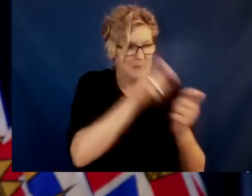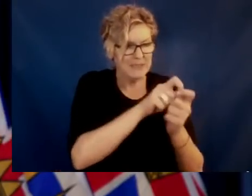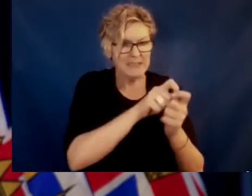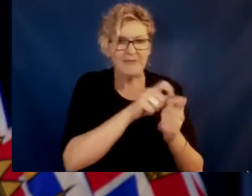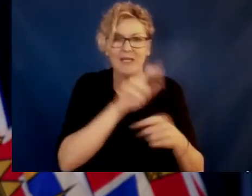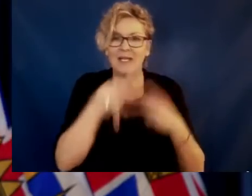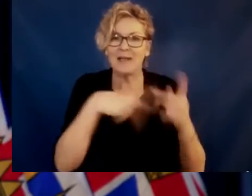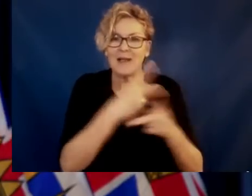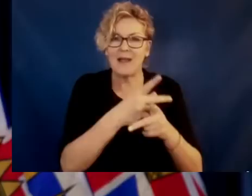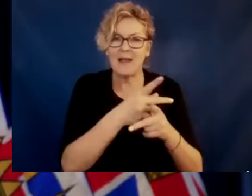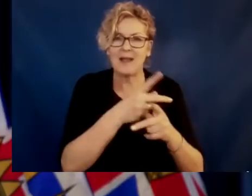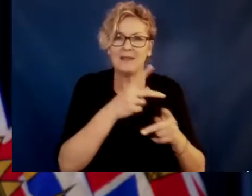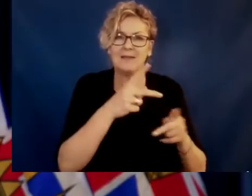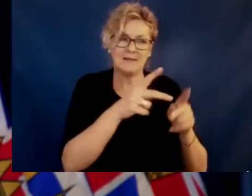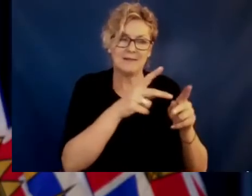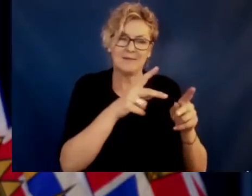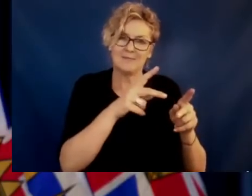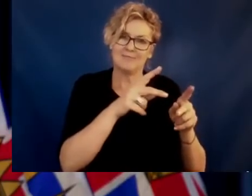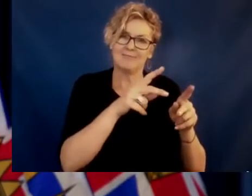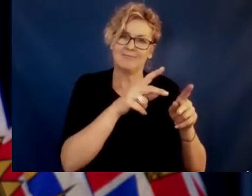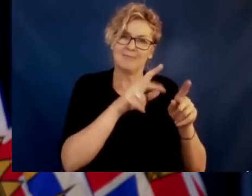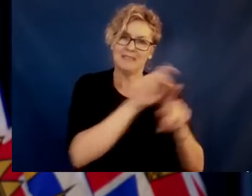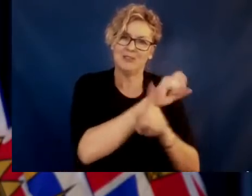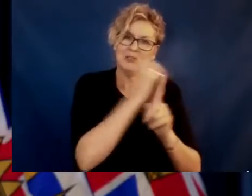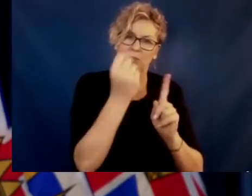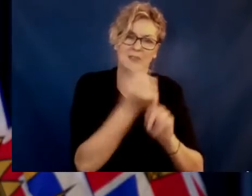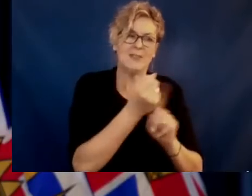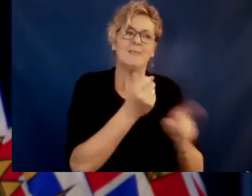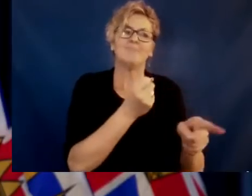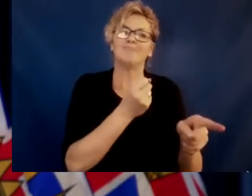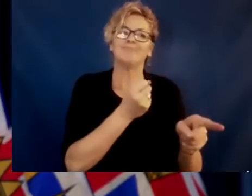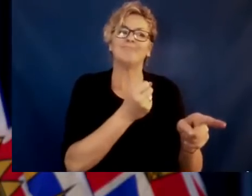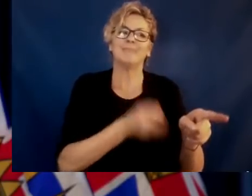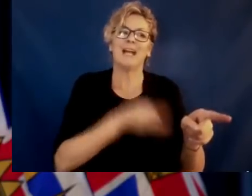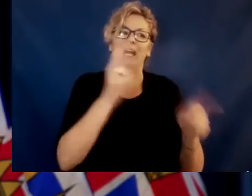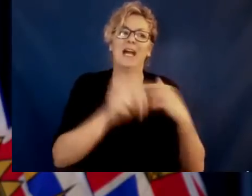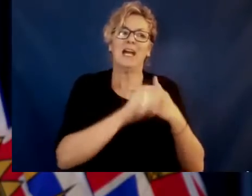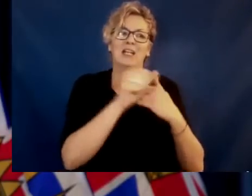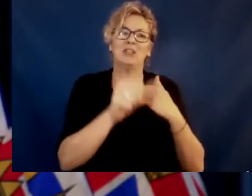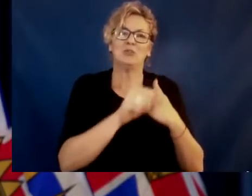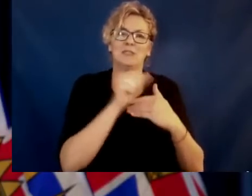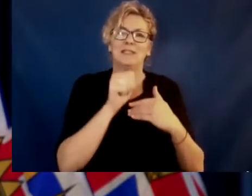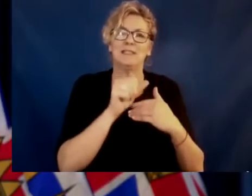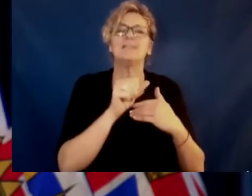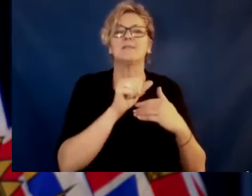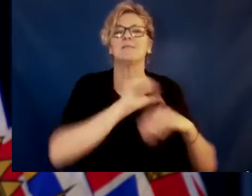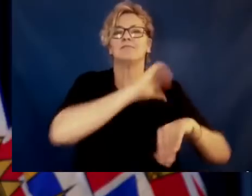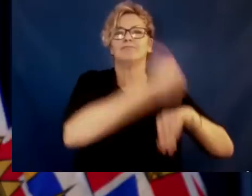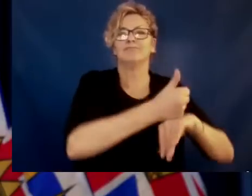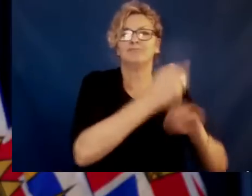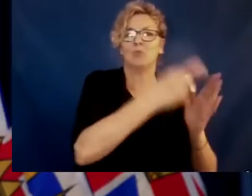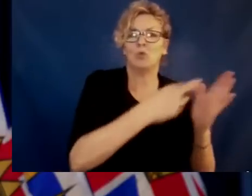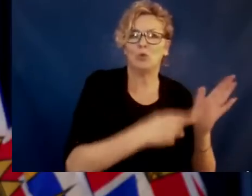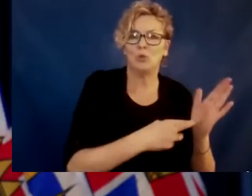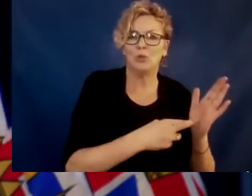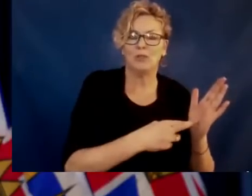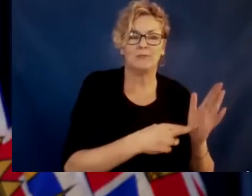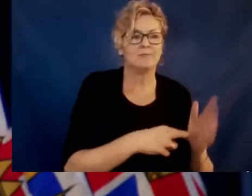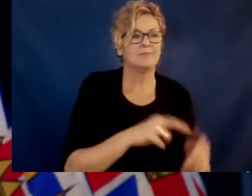somebody is going to spread to larger numbers of people, and that's why we've consistently stayed at 50 for any gathering, plus with